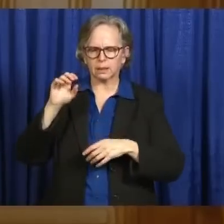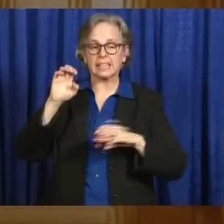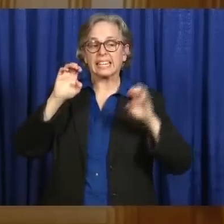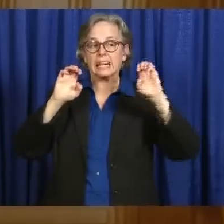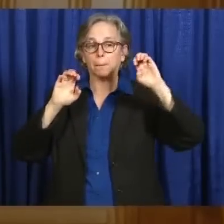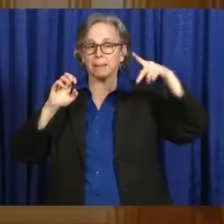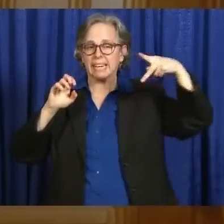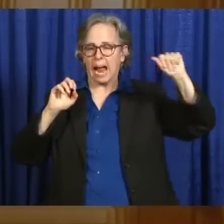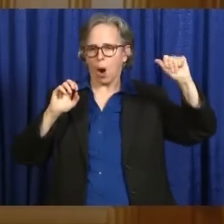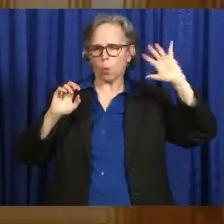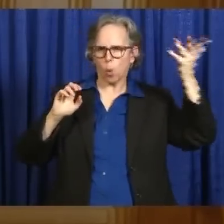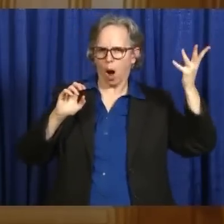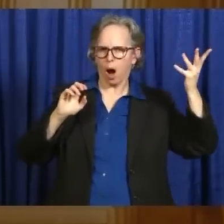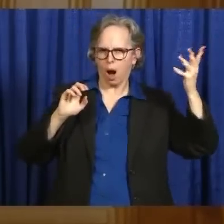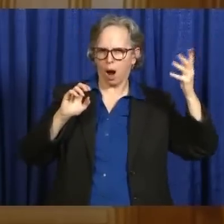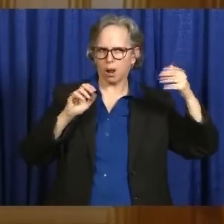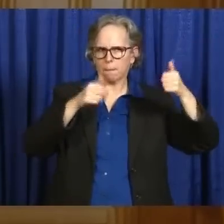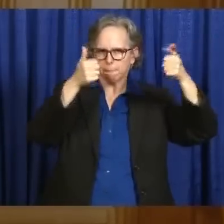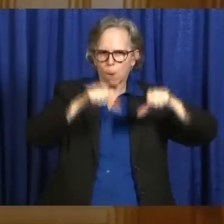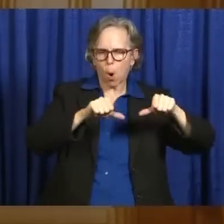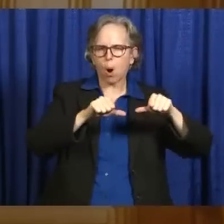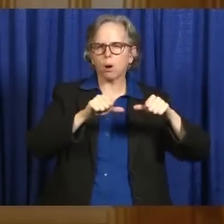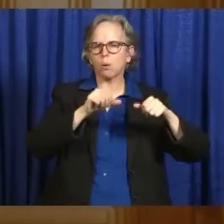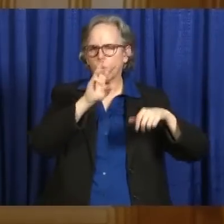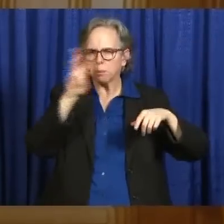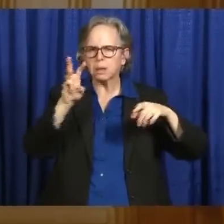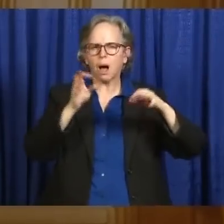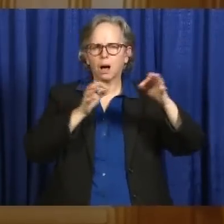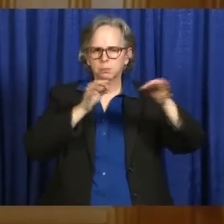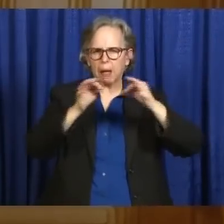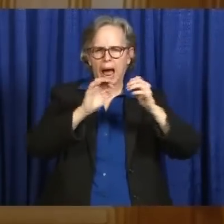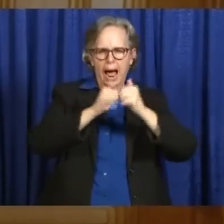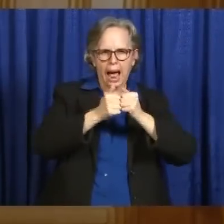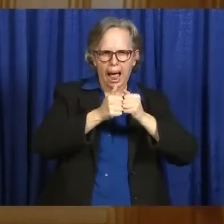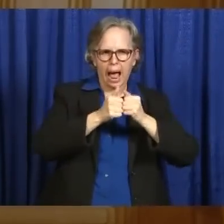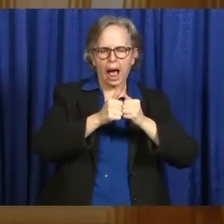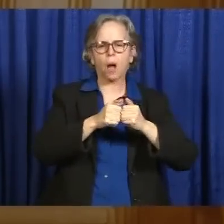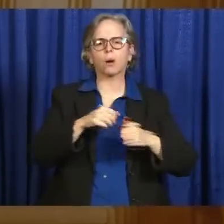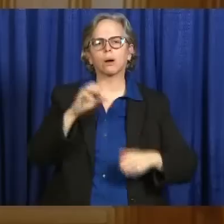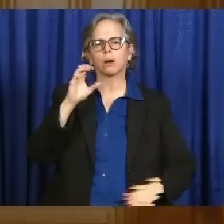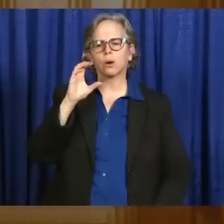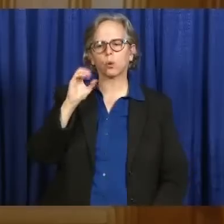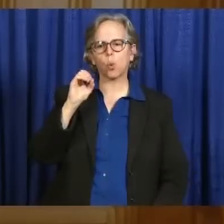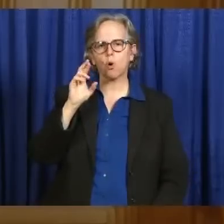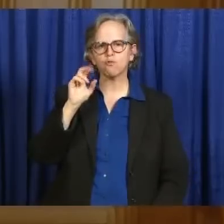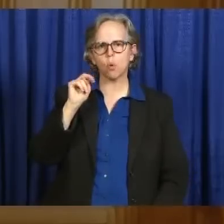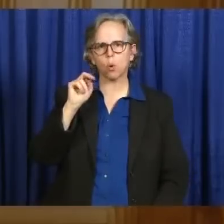PERIOD OF HAVING BEEN INACTIVE, THEY MUST FIRST FLUSH THE SYSTEM . THE OHIO EPA WILL PUT OUT